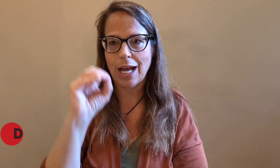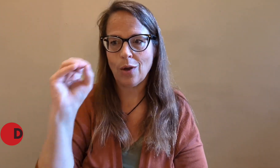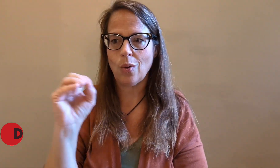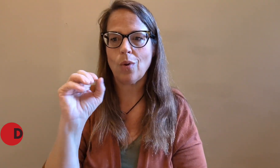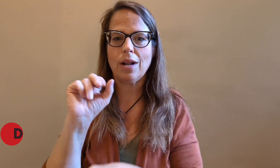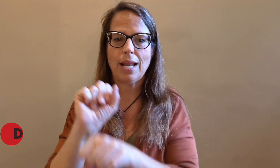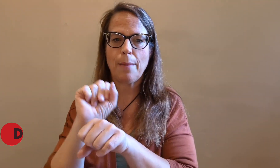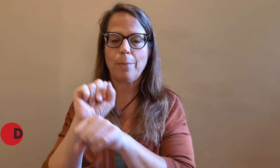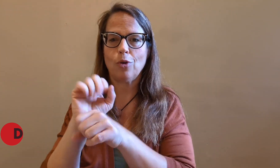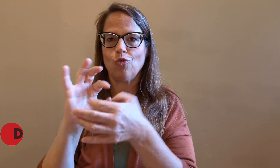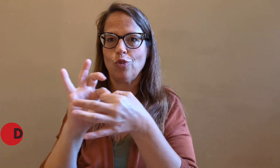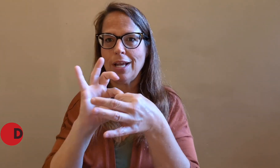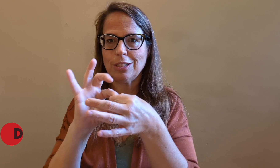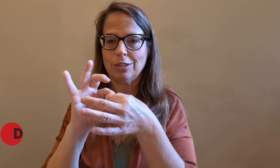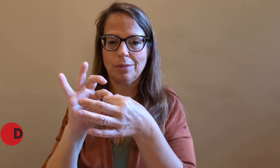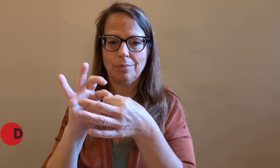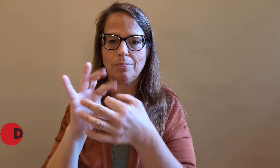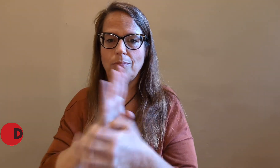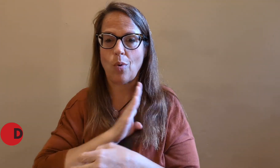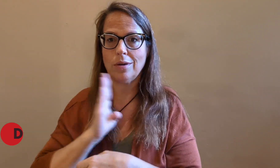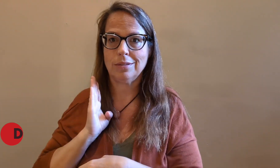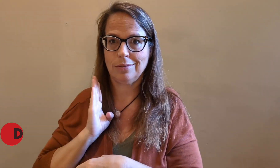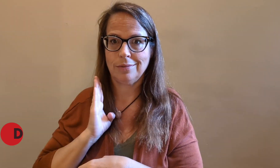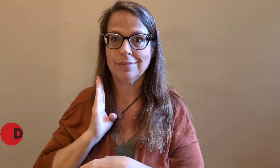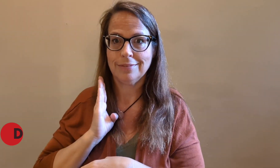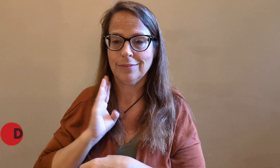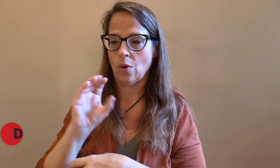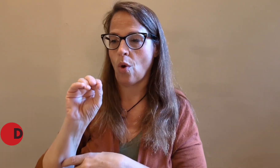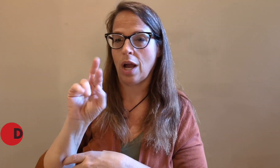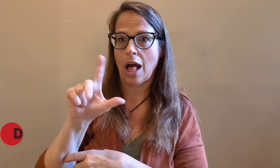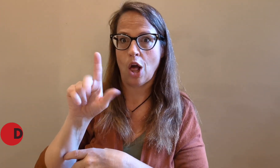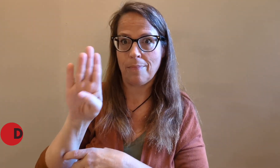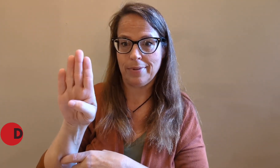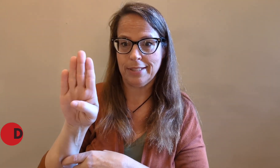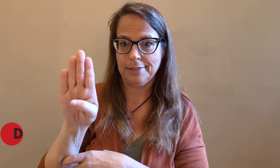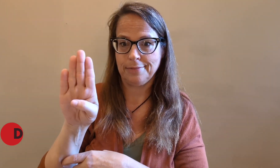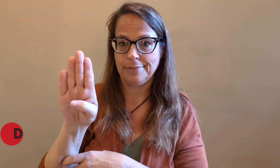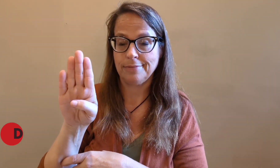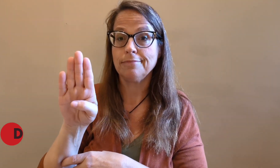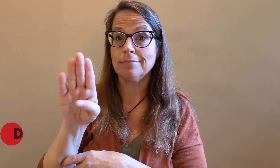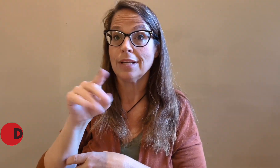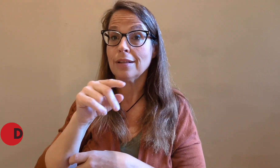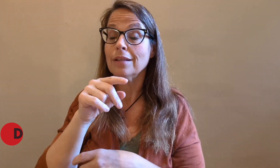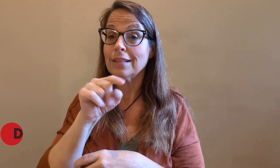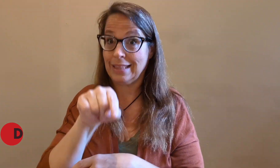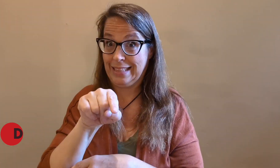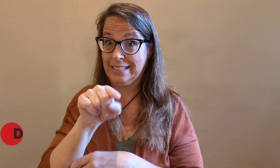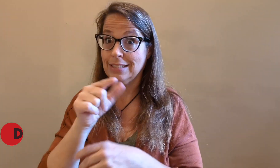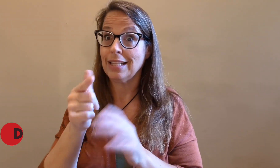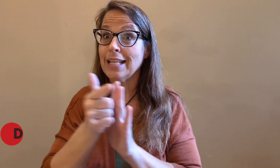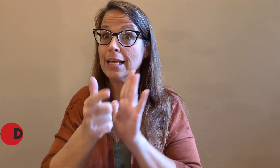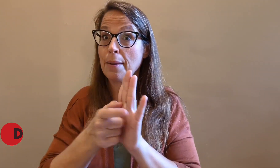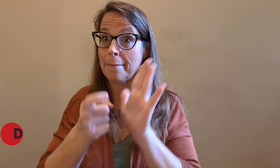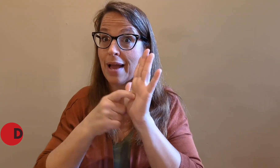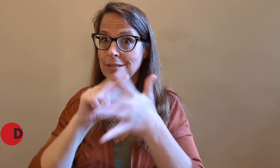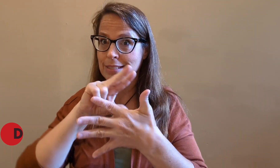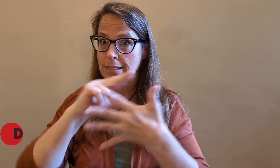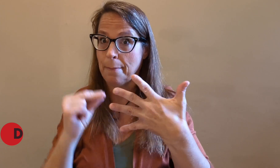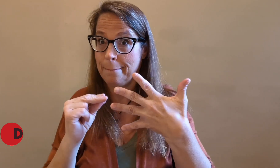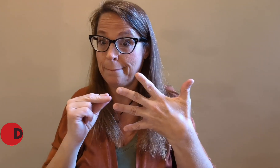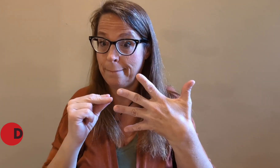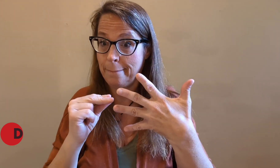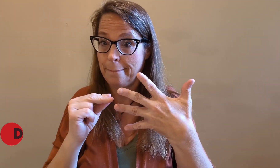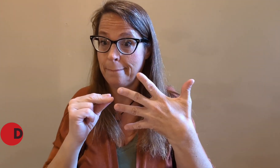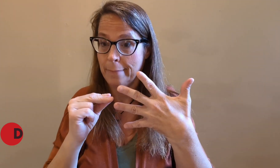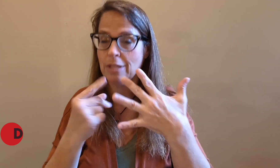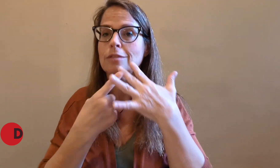to the Ontario Labour Relations Board (OLRB). This legally mandated step